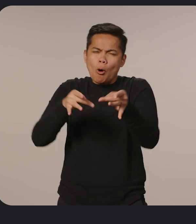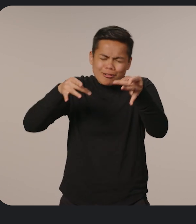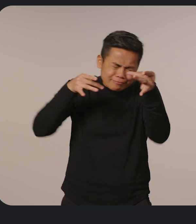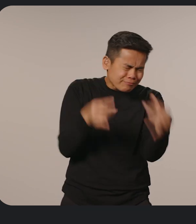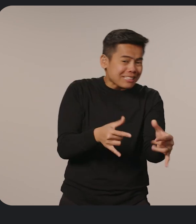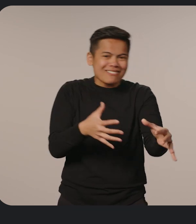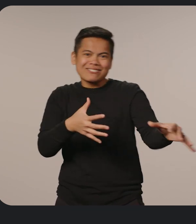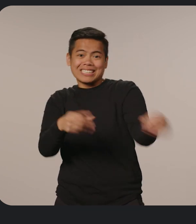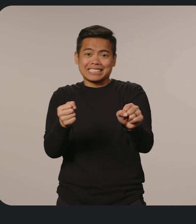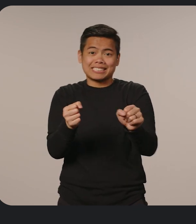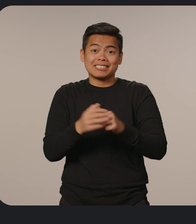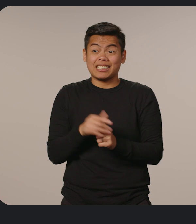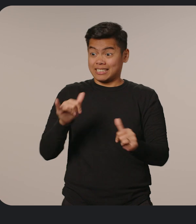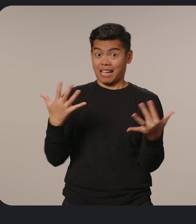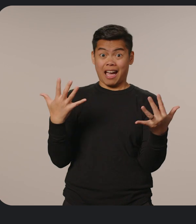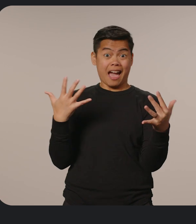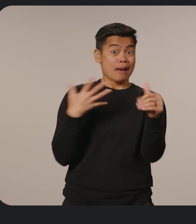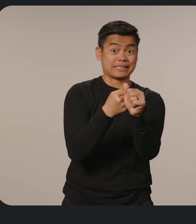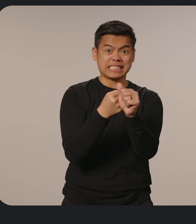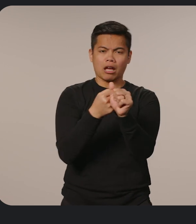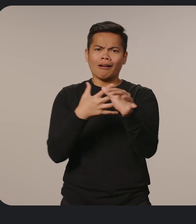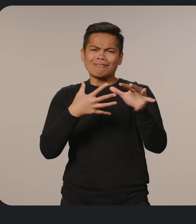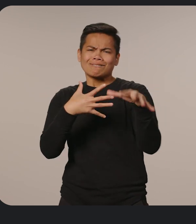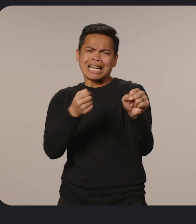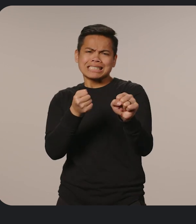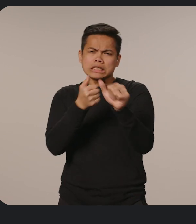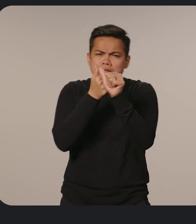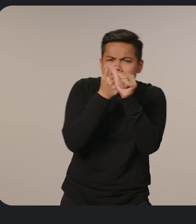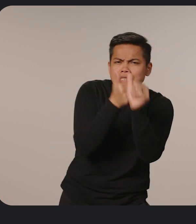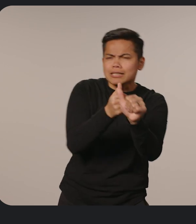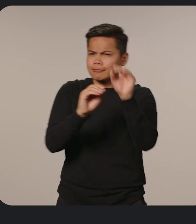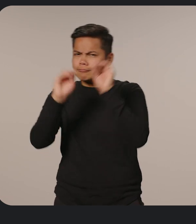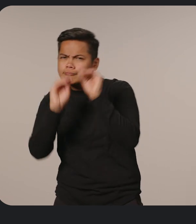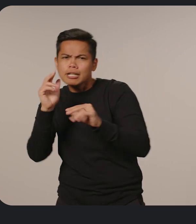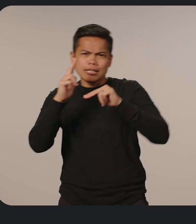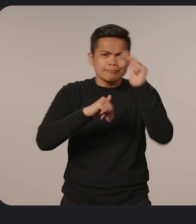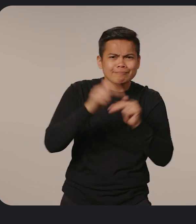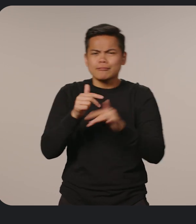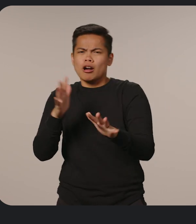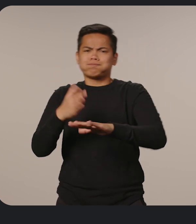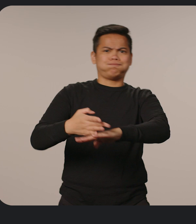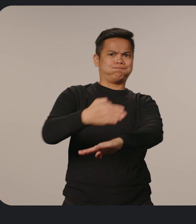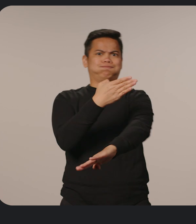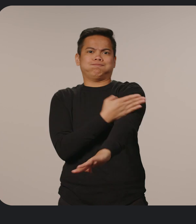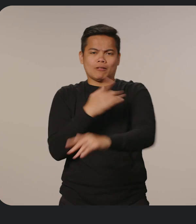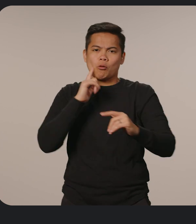development more seamless and simpler with these updates you can accelerate